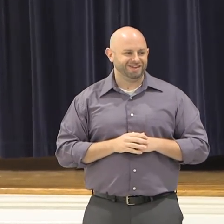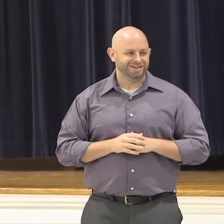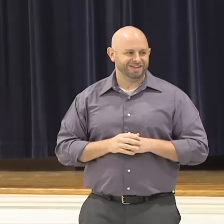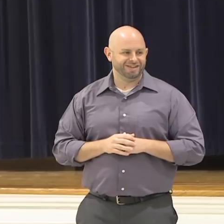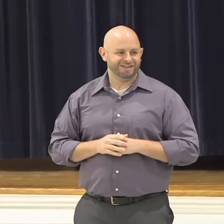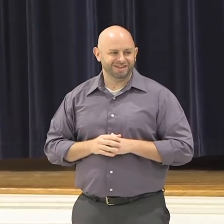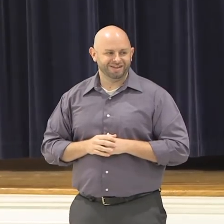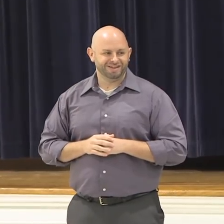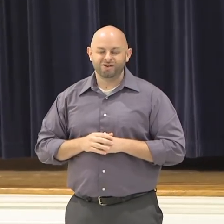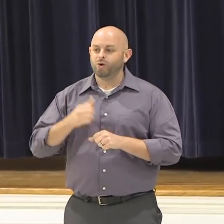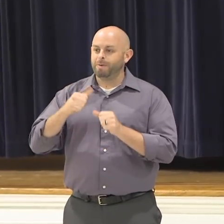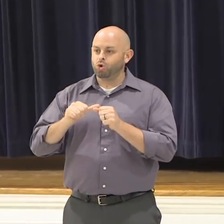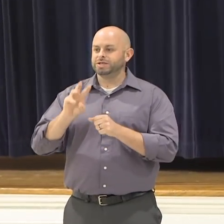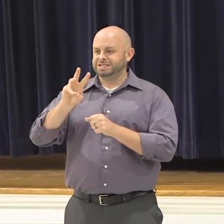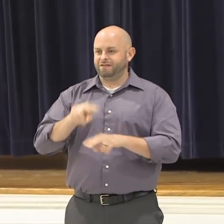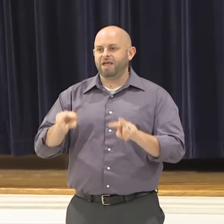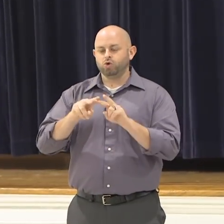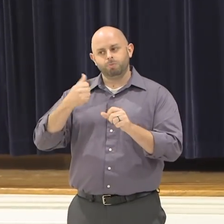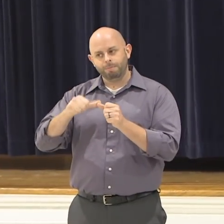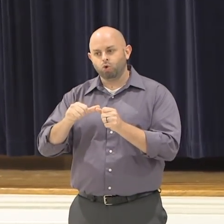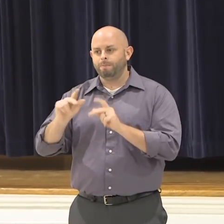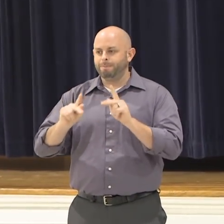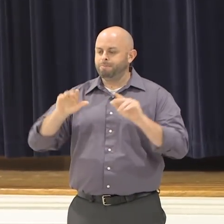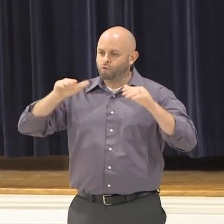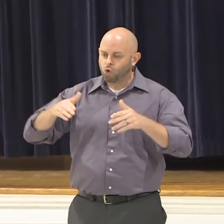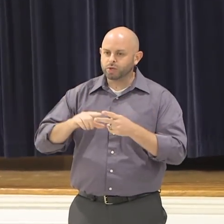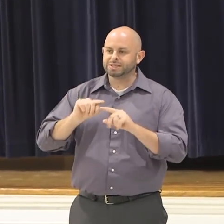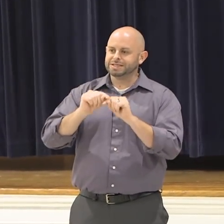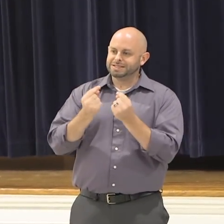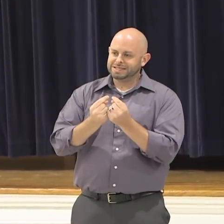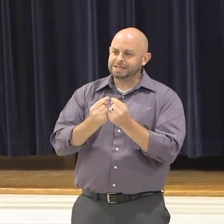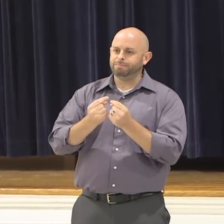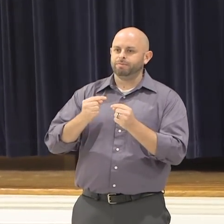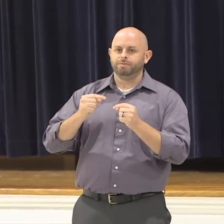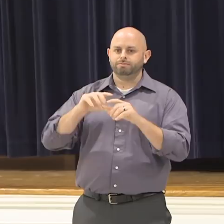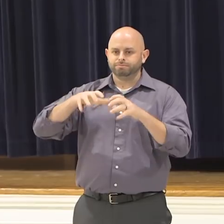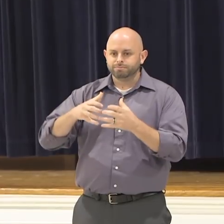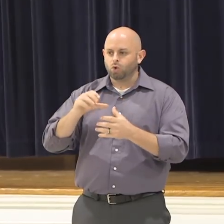remember our six values are people focused we're team oriented we have